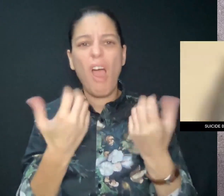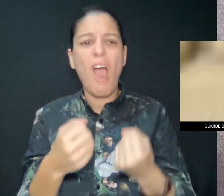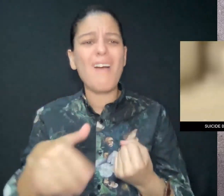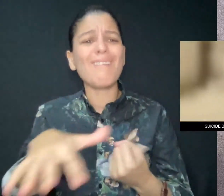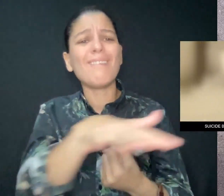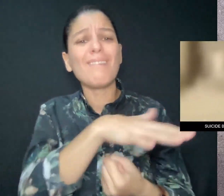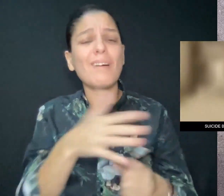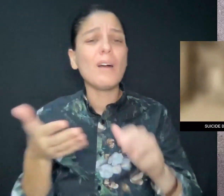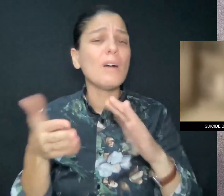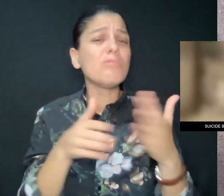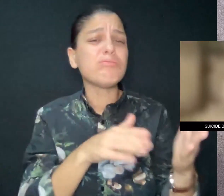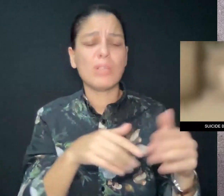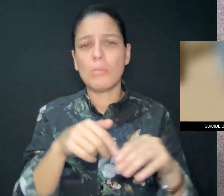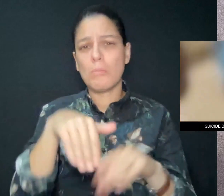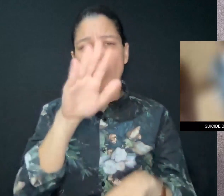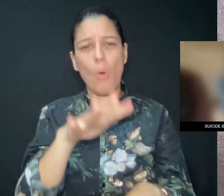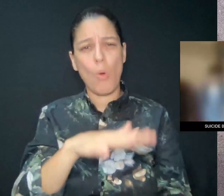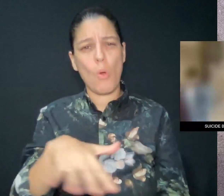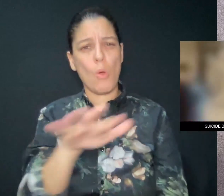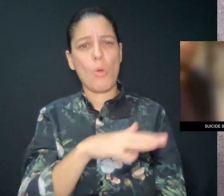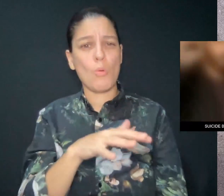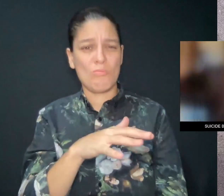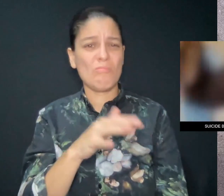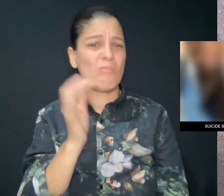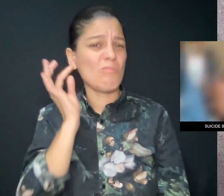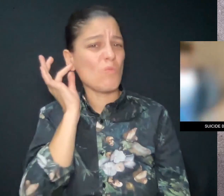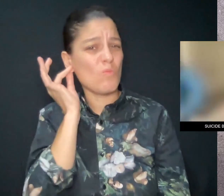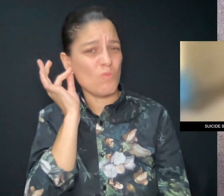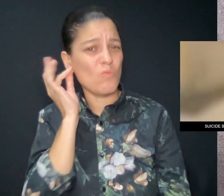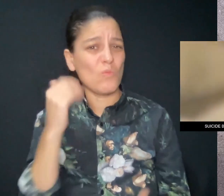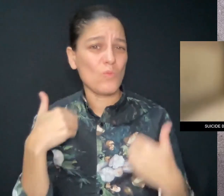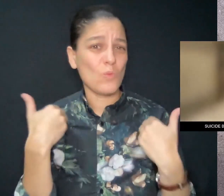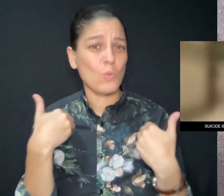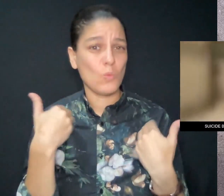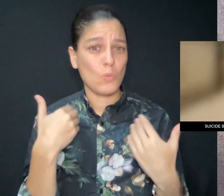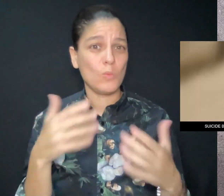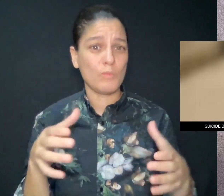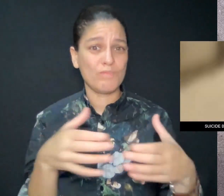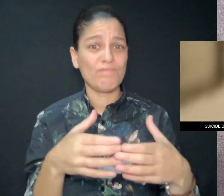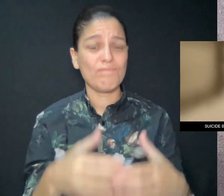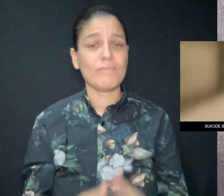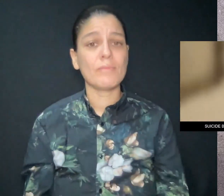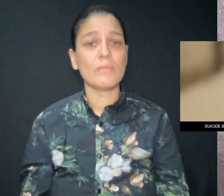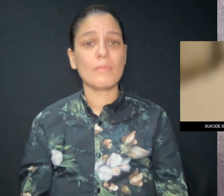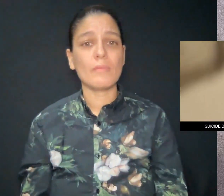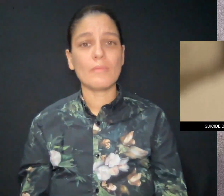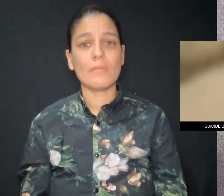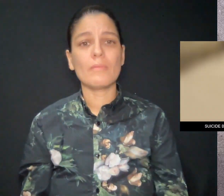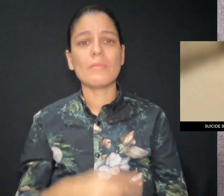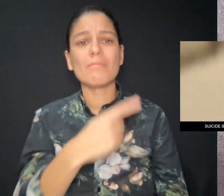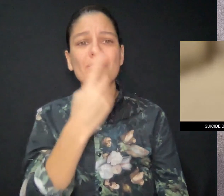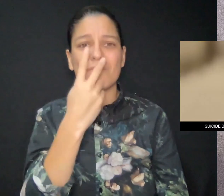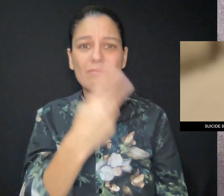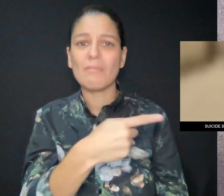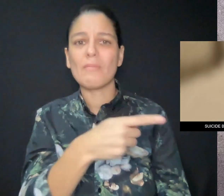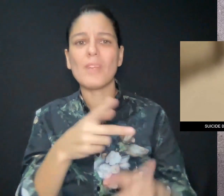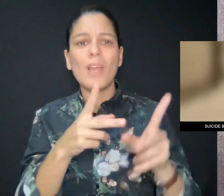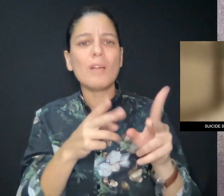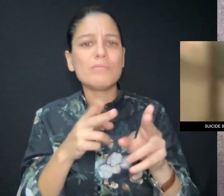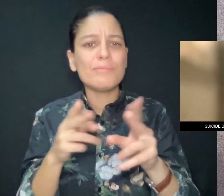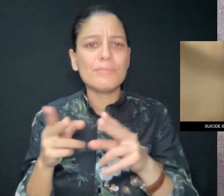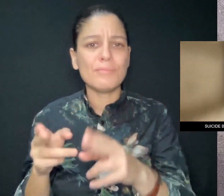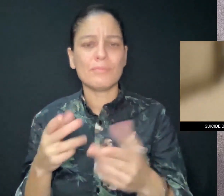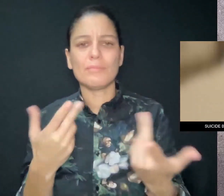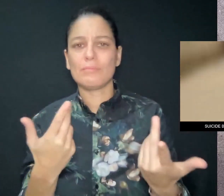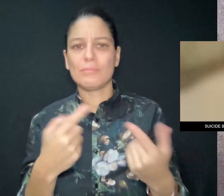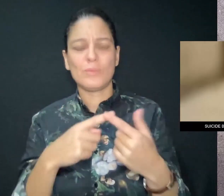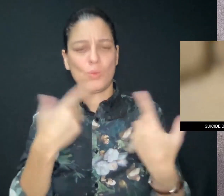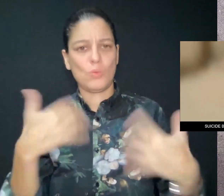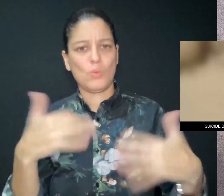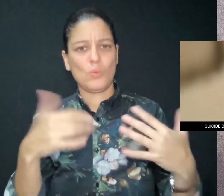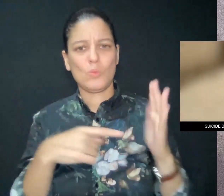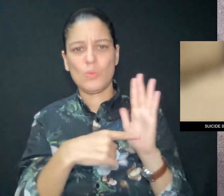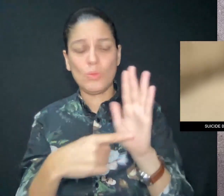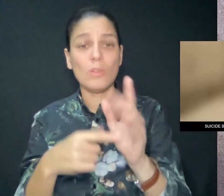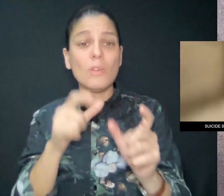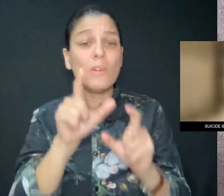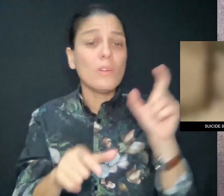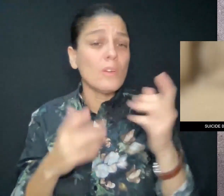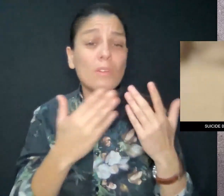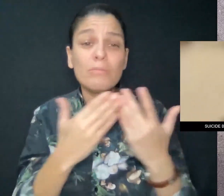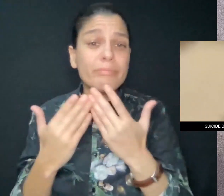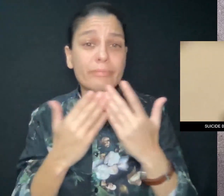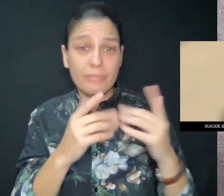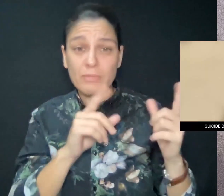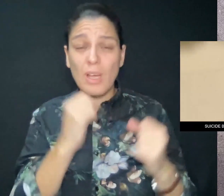eyewitness many of the casualties were girls footage taken following the incident shows